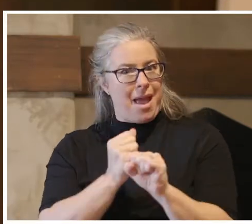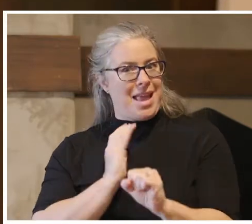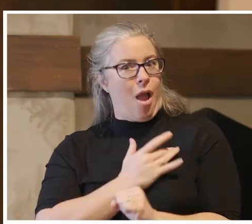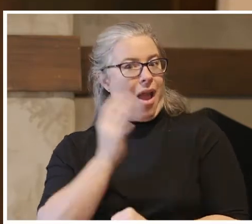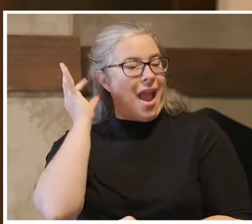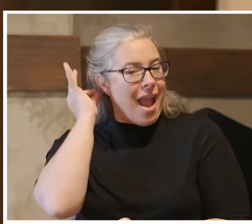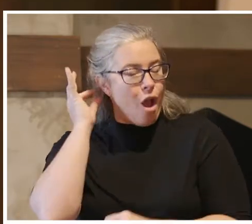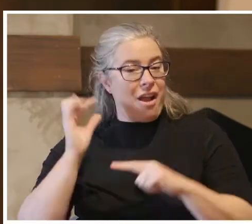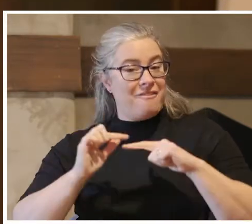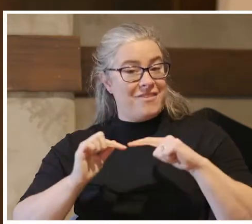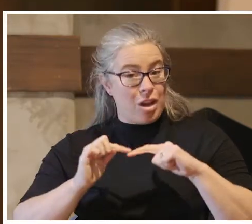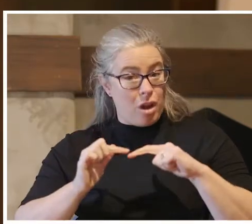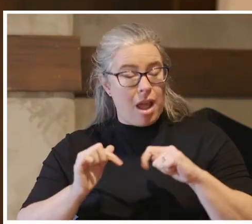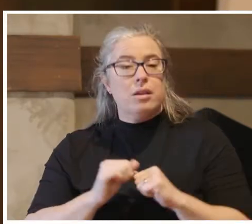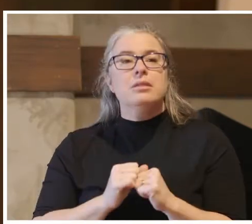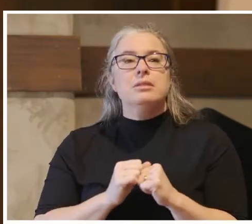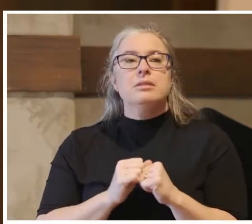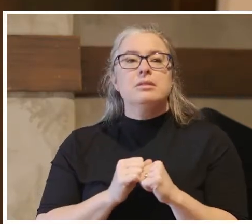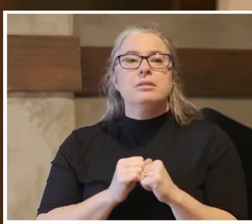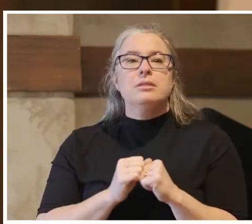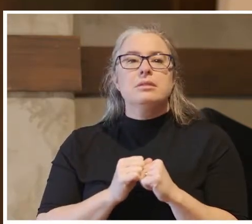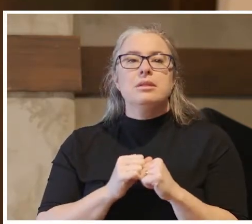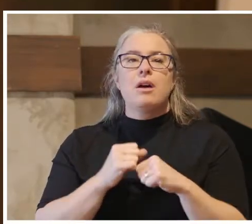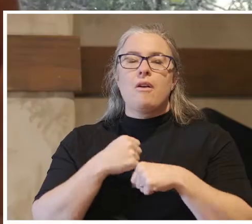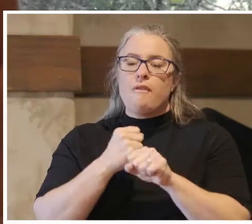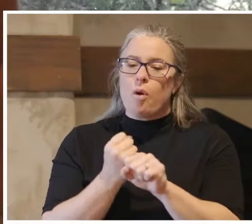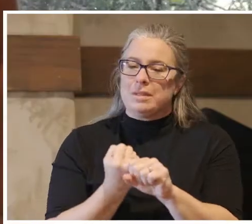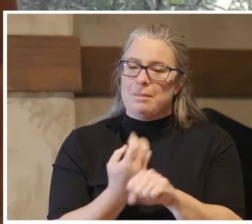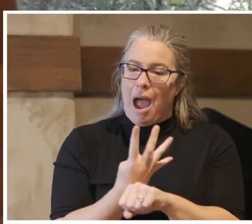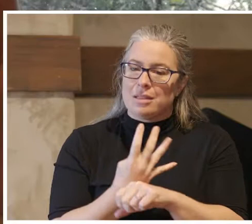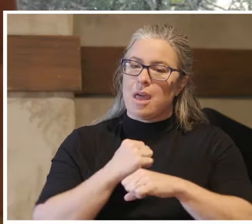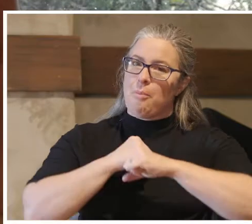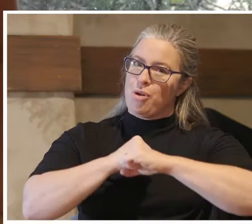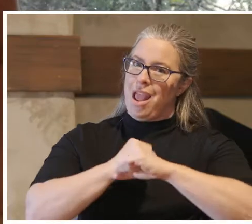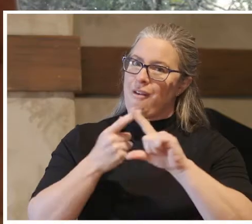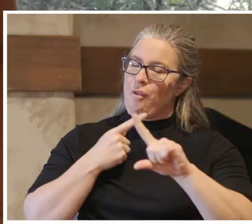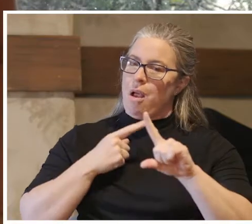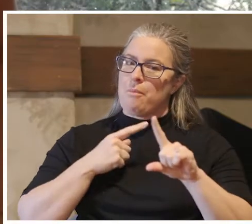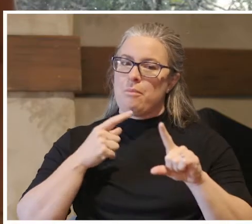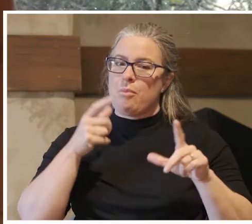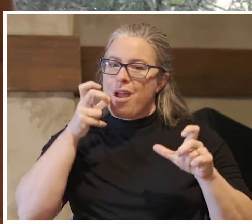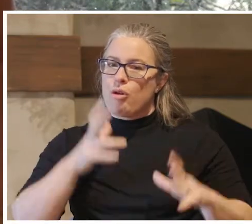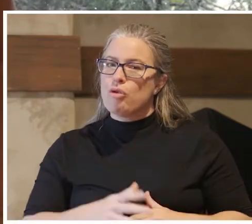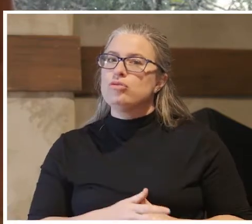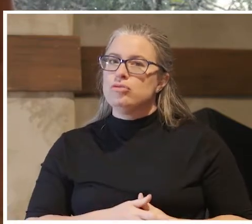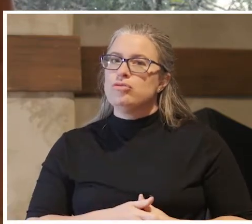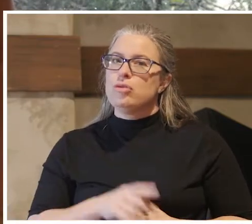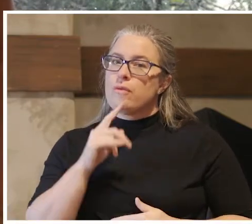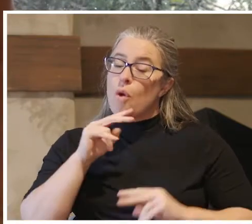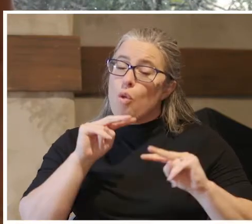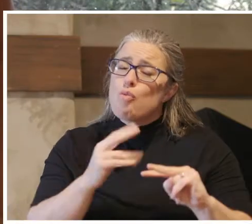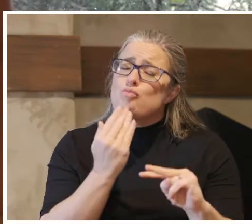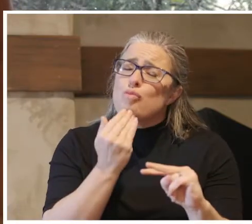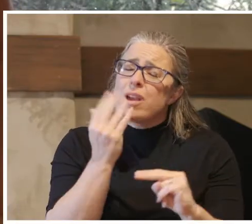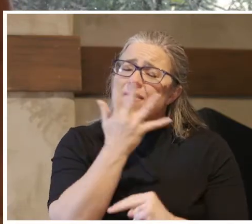our hair and fingernails forms these spikes, which help protect her from predators. 'Cause when you look at her sweet little face